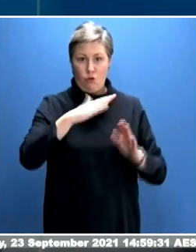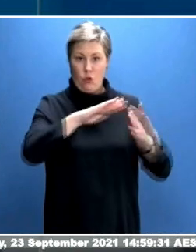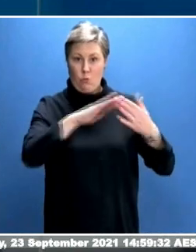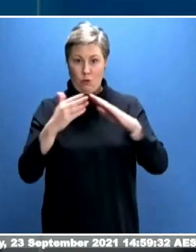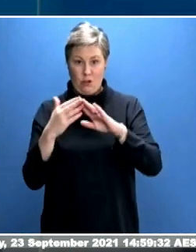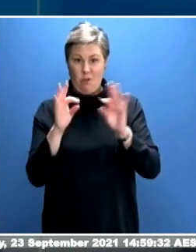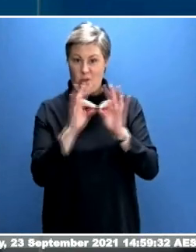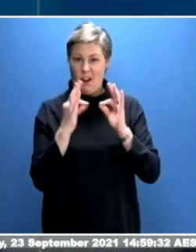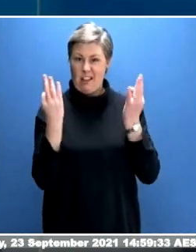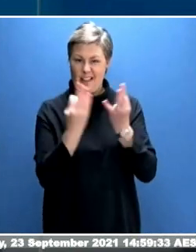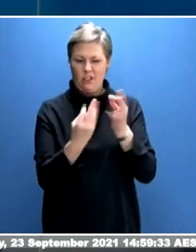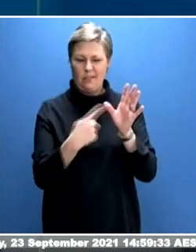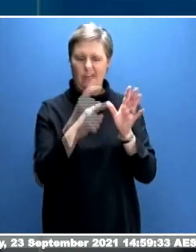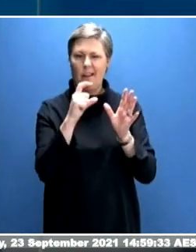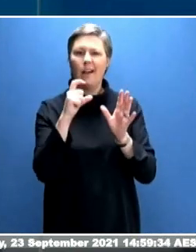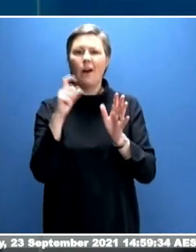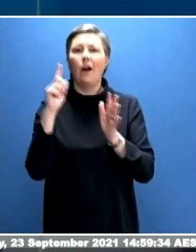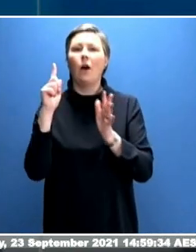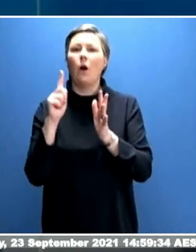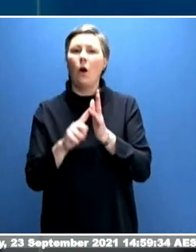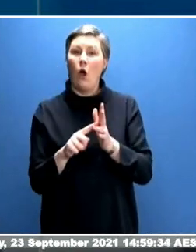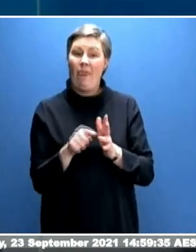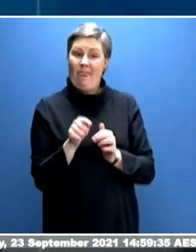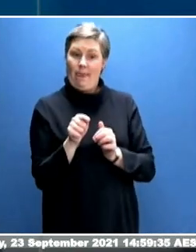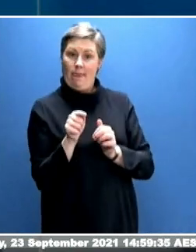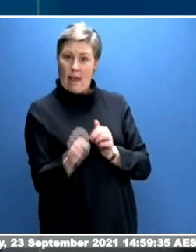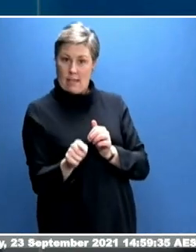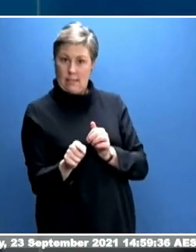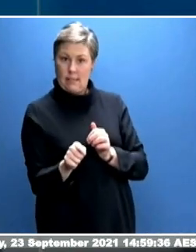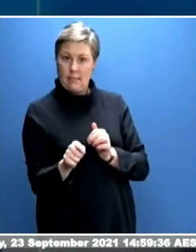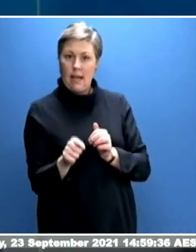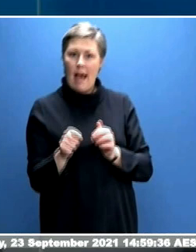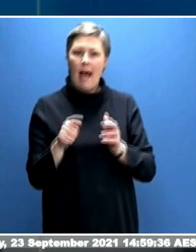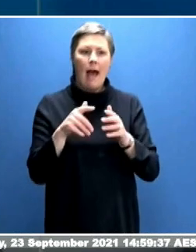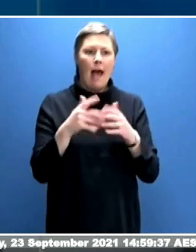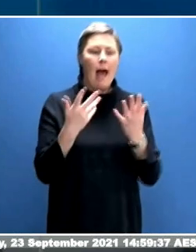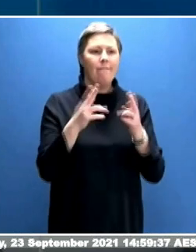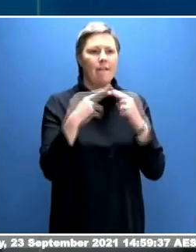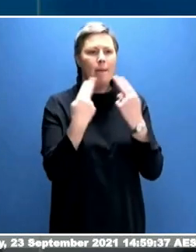we work with, all of our family support grants and all of our Aboriginal carer